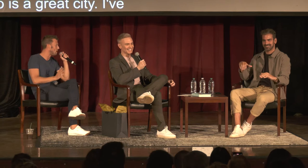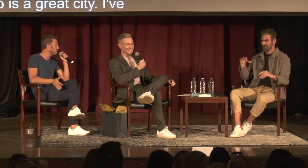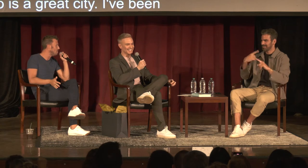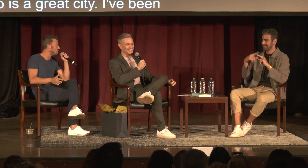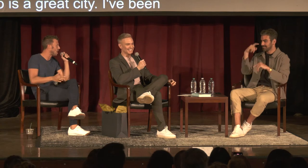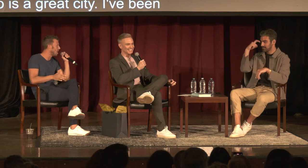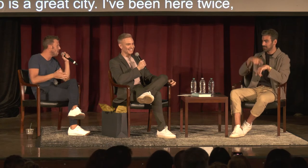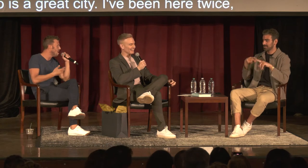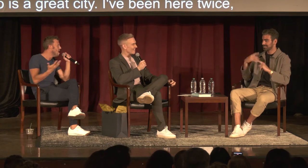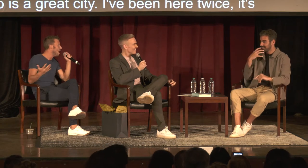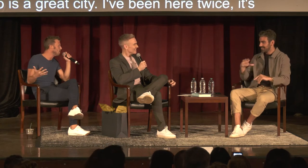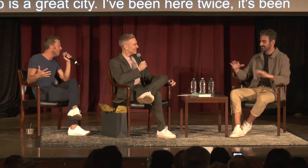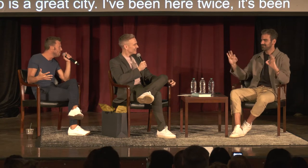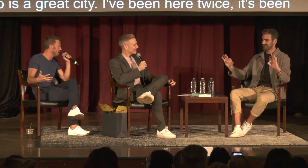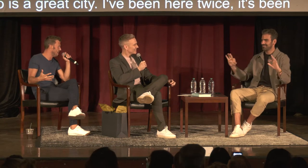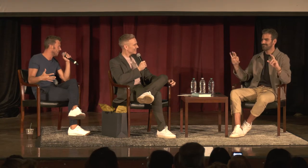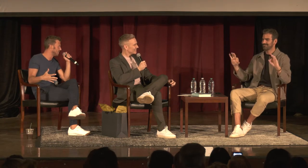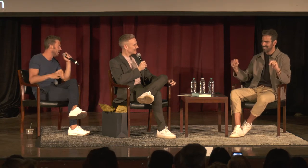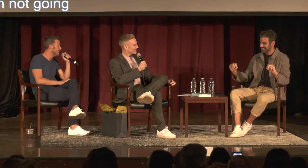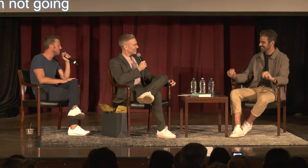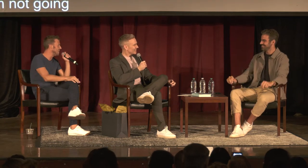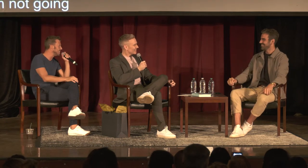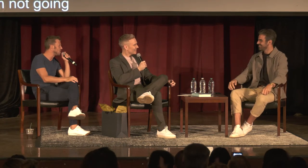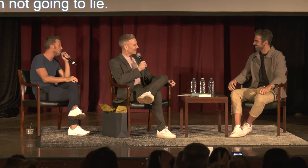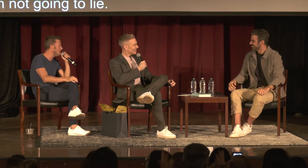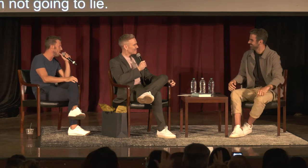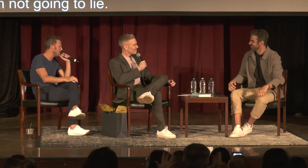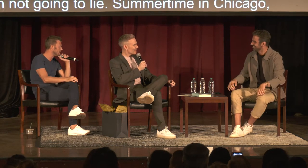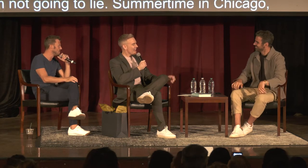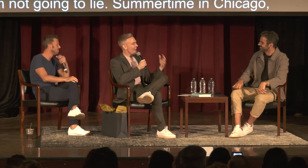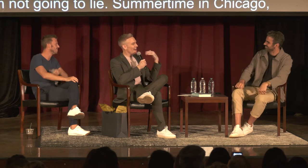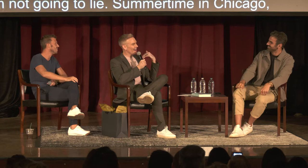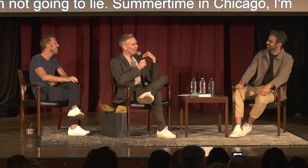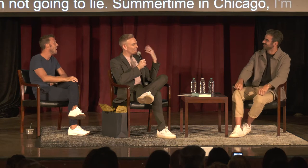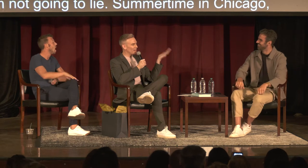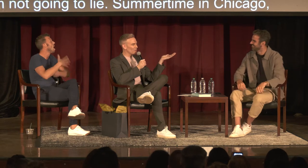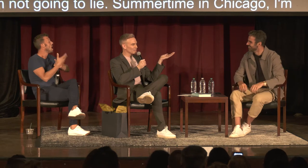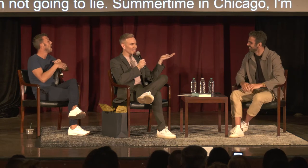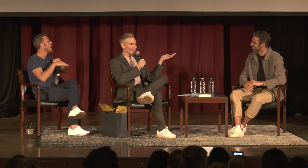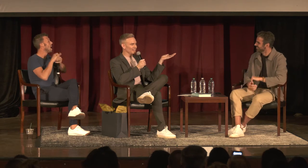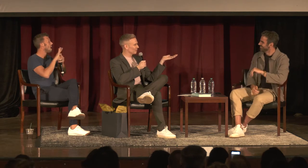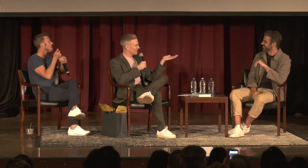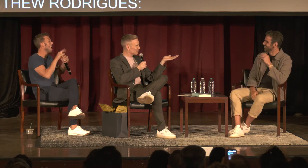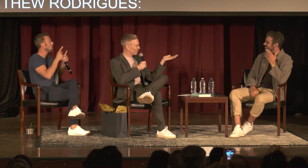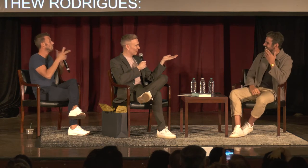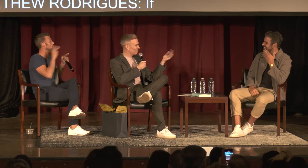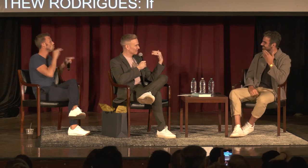But summertime in Chicago, I'm loving this. This heat is fun. If anyone was looking at your Instagram,